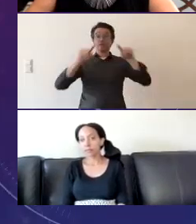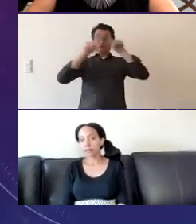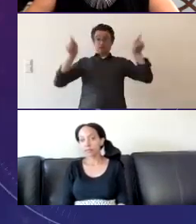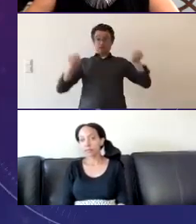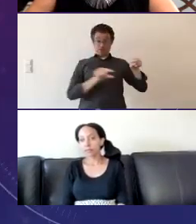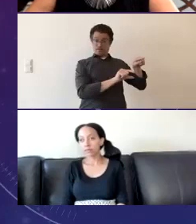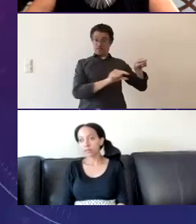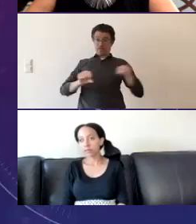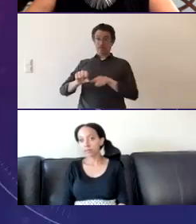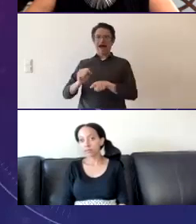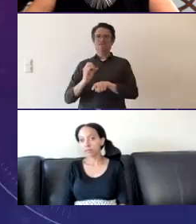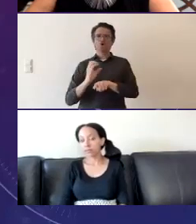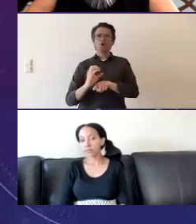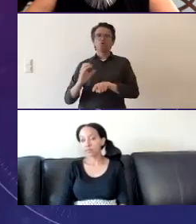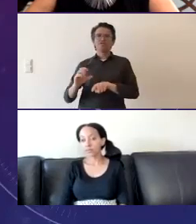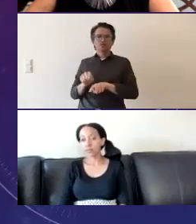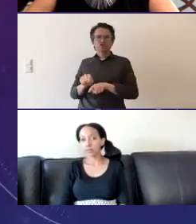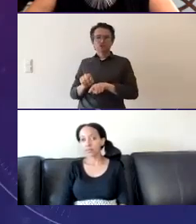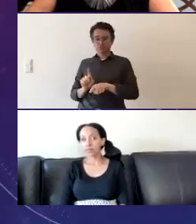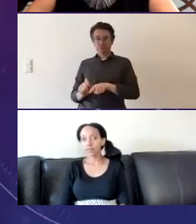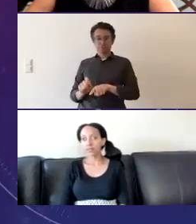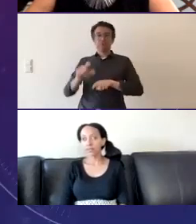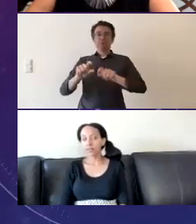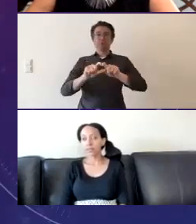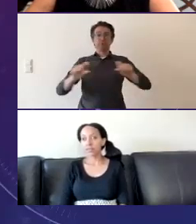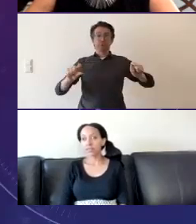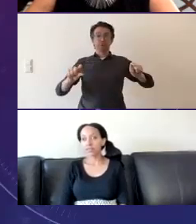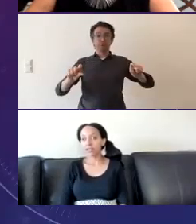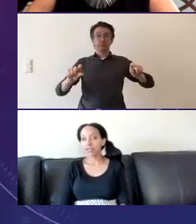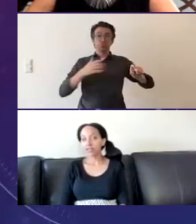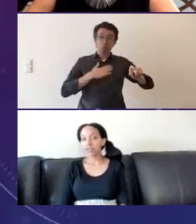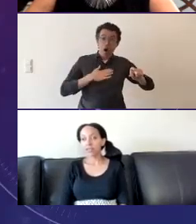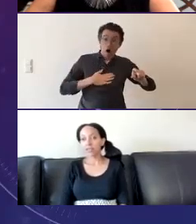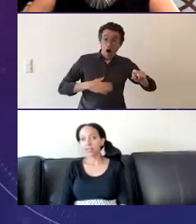if you change your mind about it you can turn it off the next option that we also